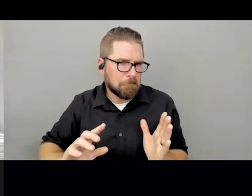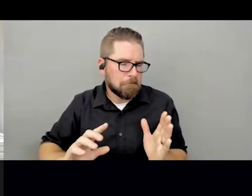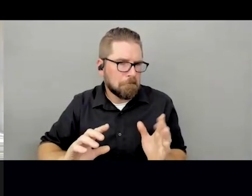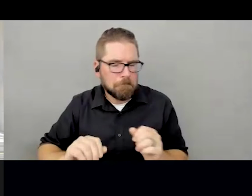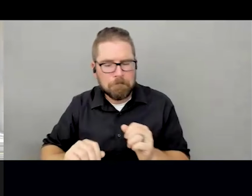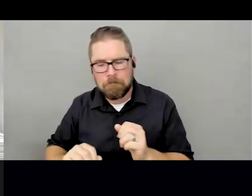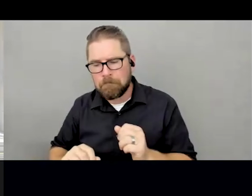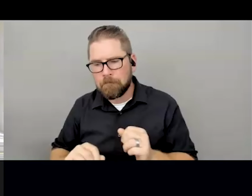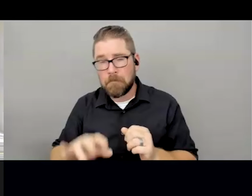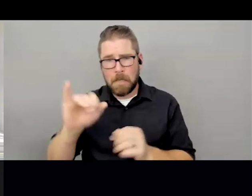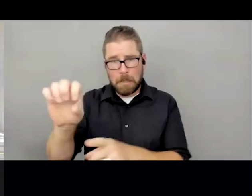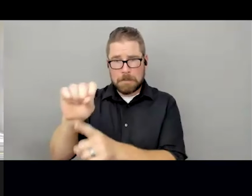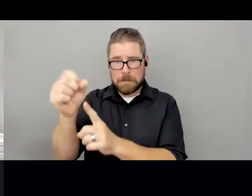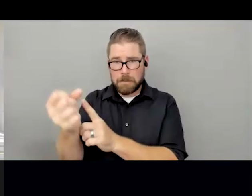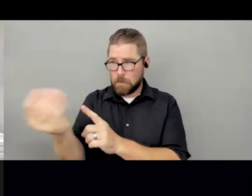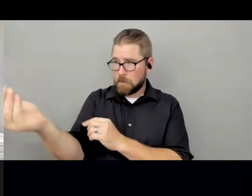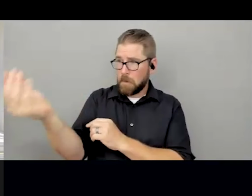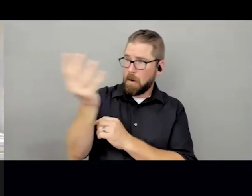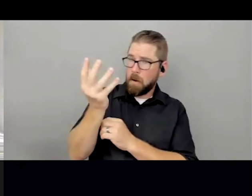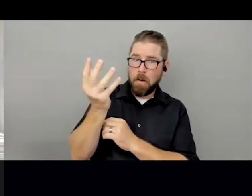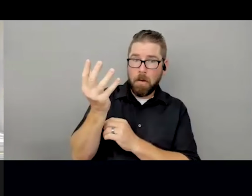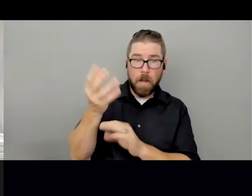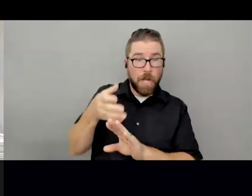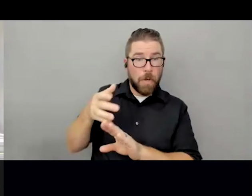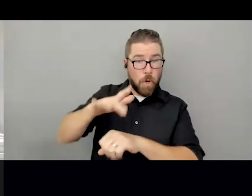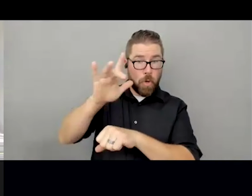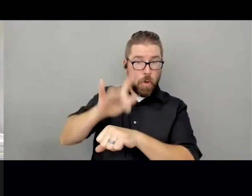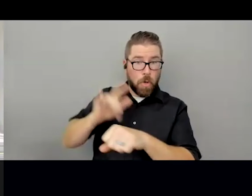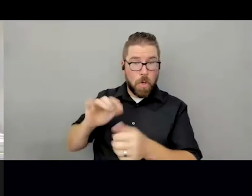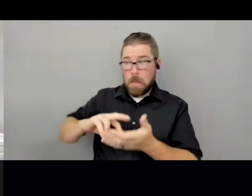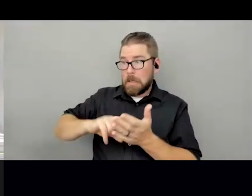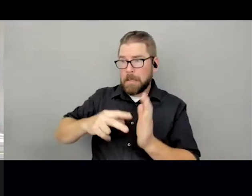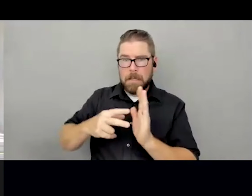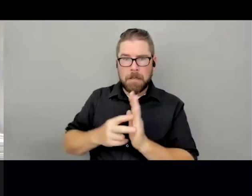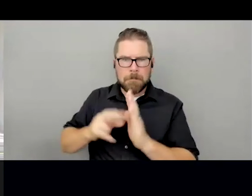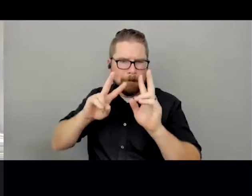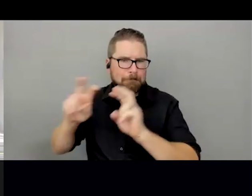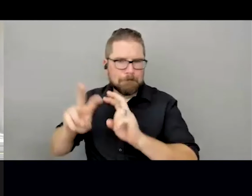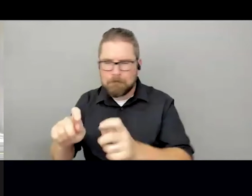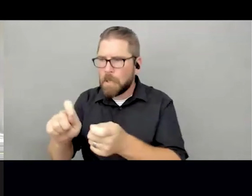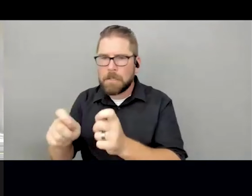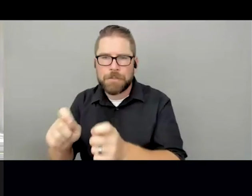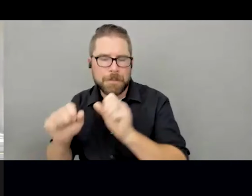the more information we have to make adjustments. The other piece of the answer I want to give to that